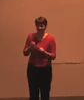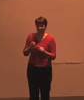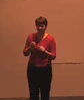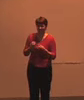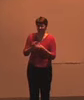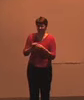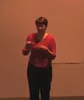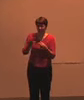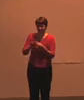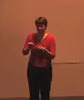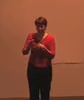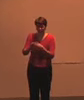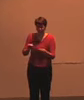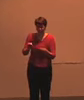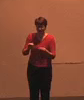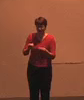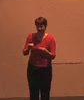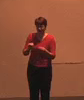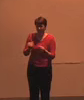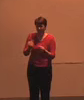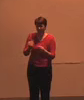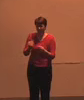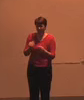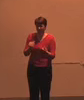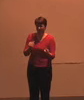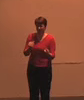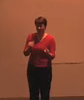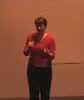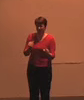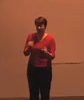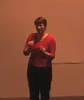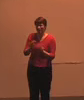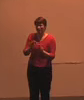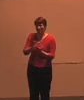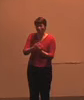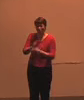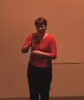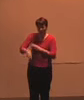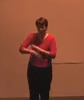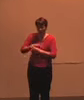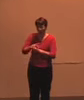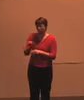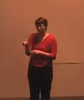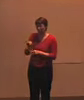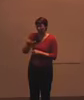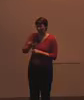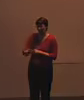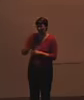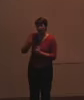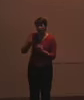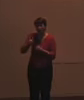tried to create such whole world-like library.